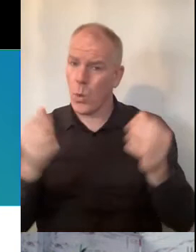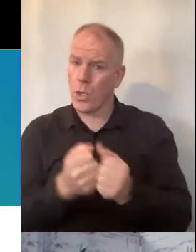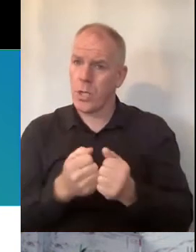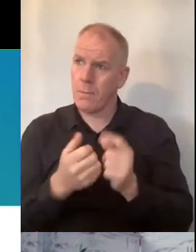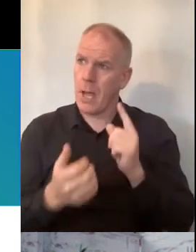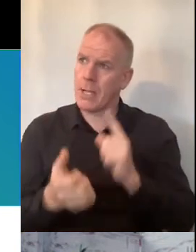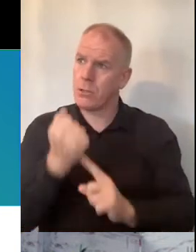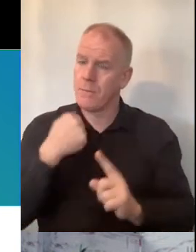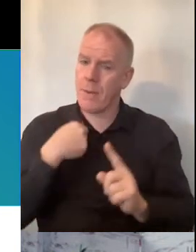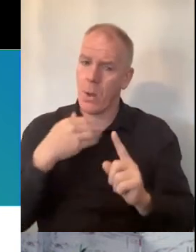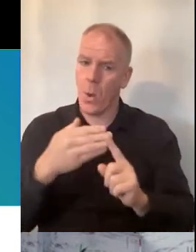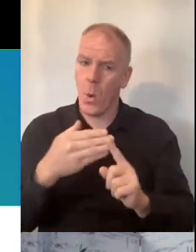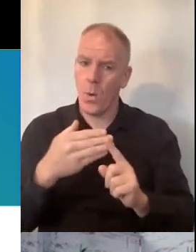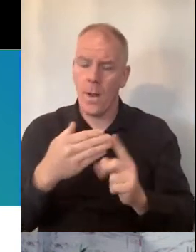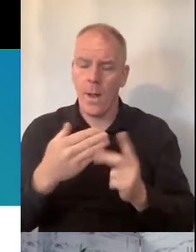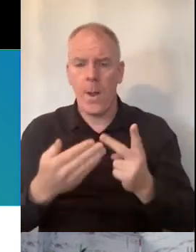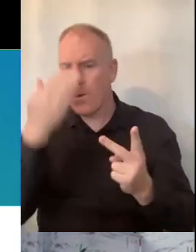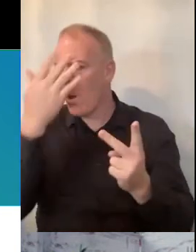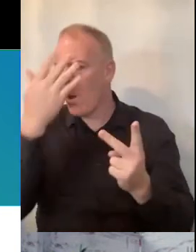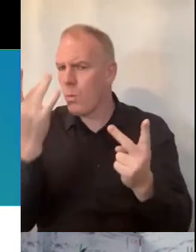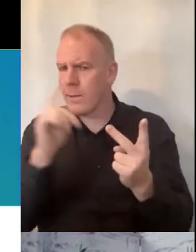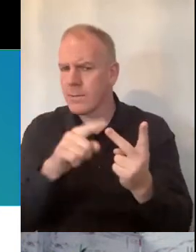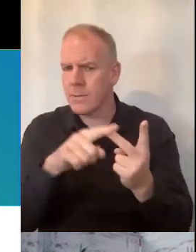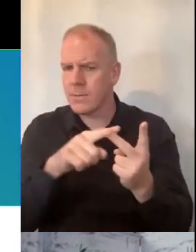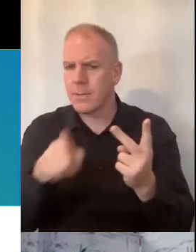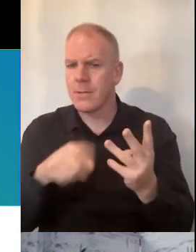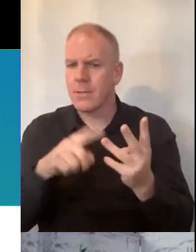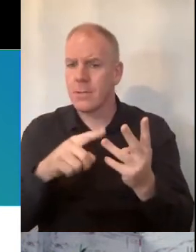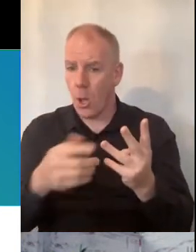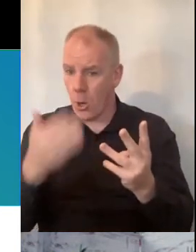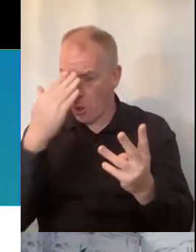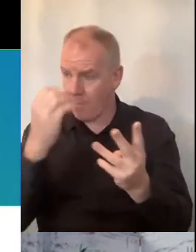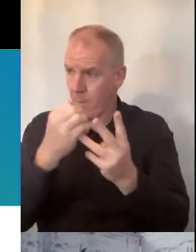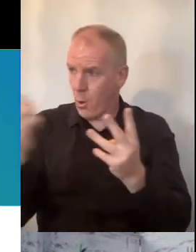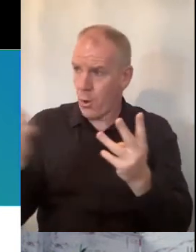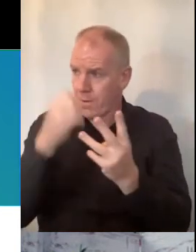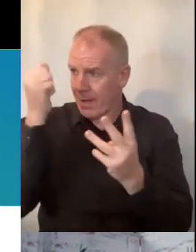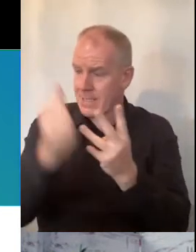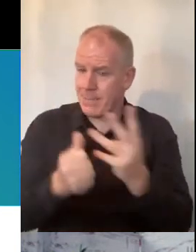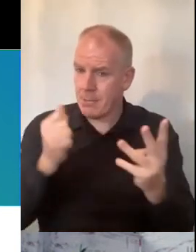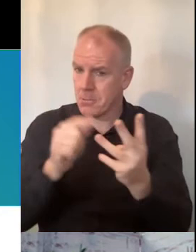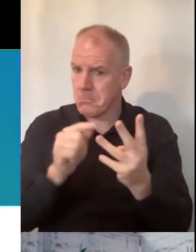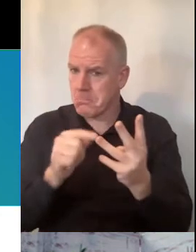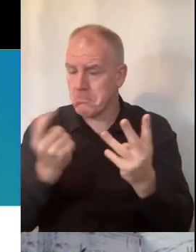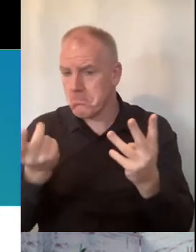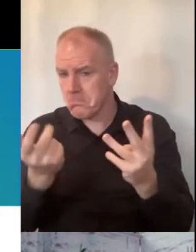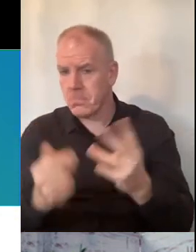What key takeaways did you take from the session and did you learn from other experiences?